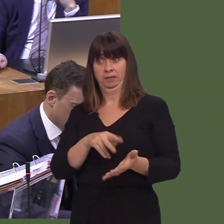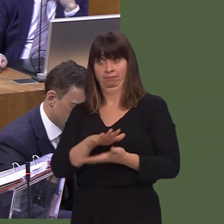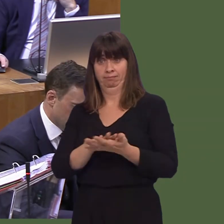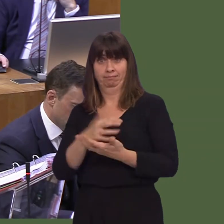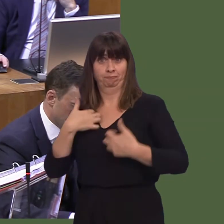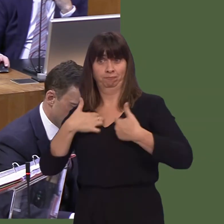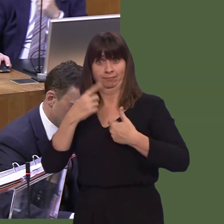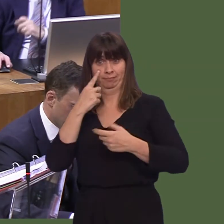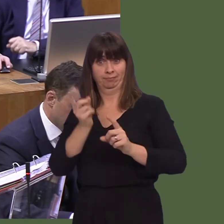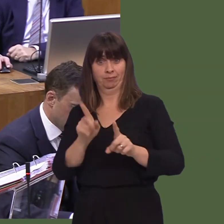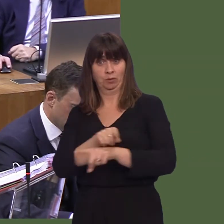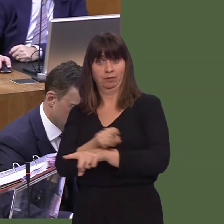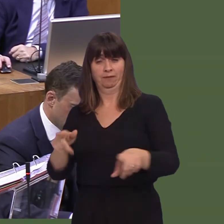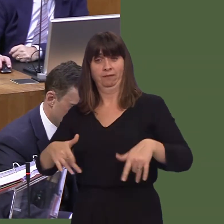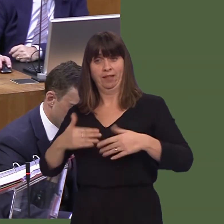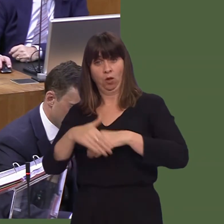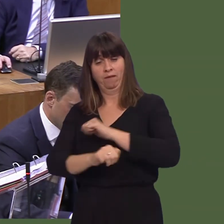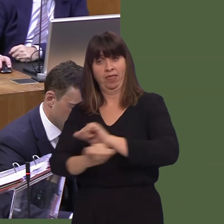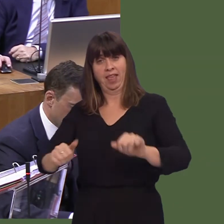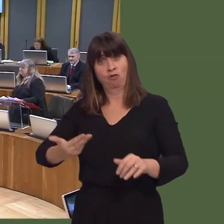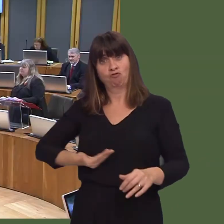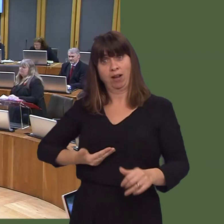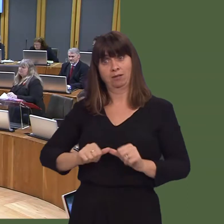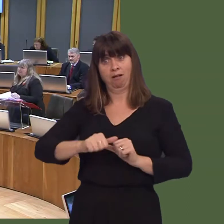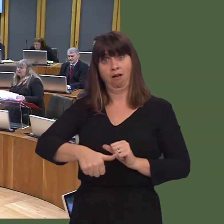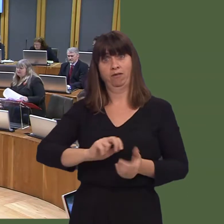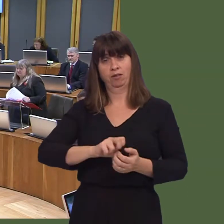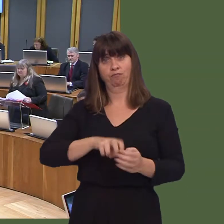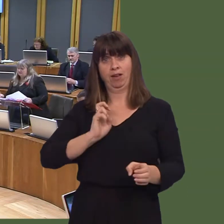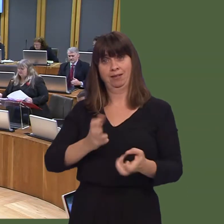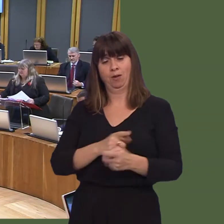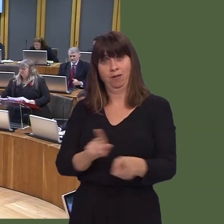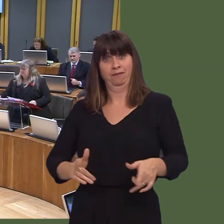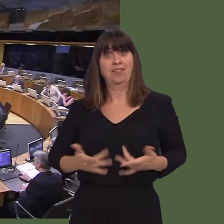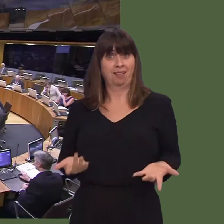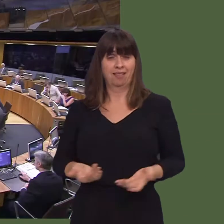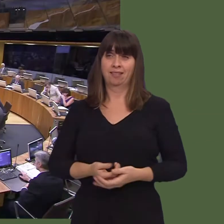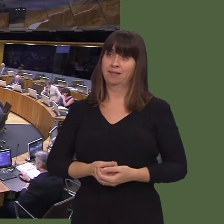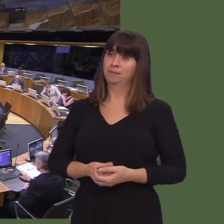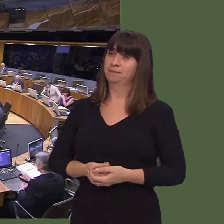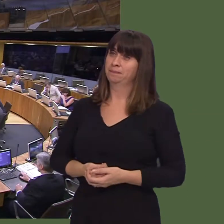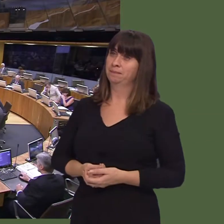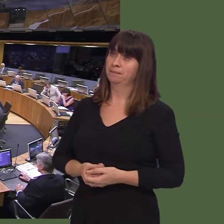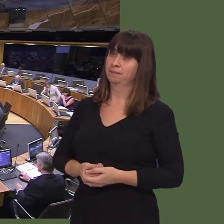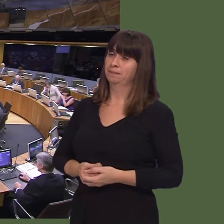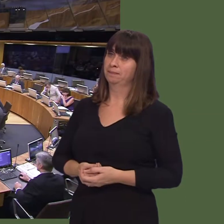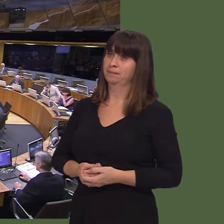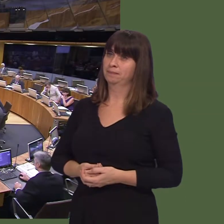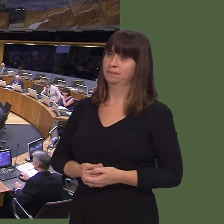issue of the incorporation of rights after Brexit as well. Janet Finch-Saunders AM: 6.